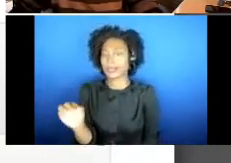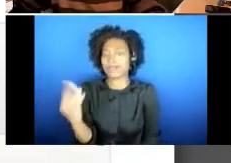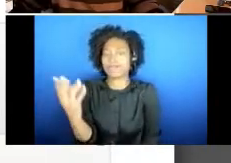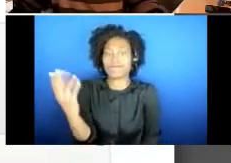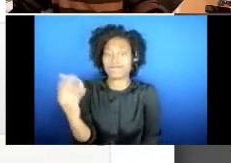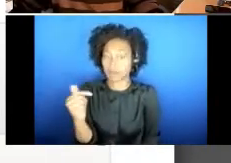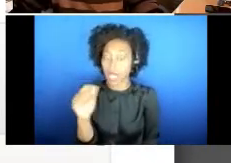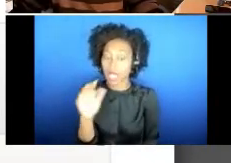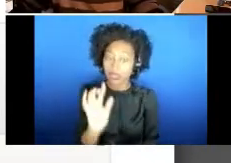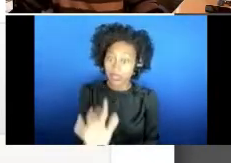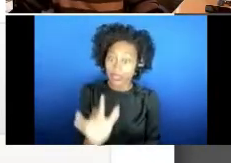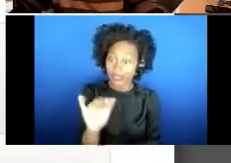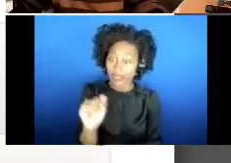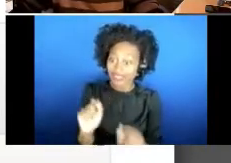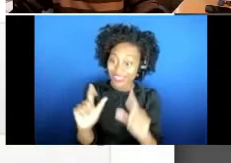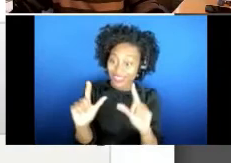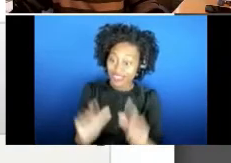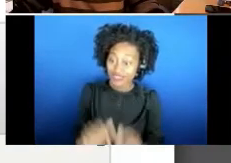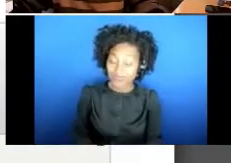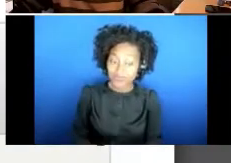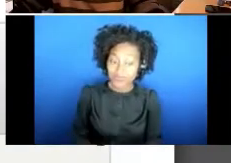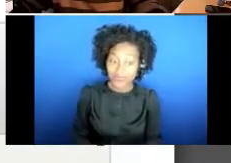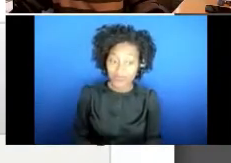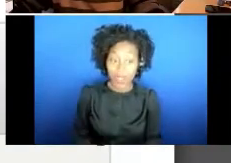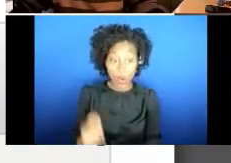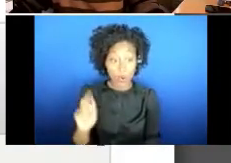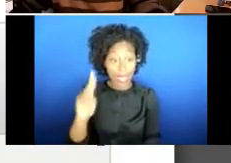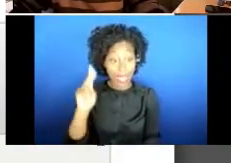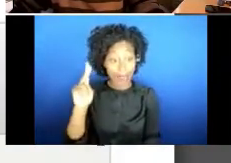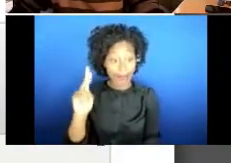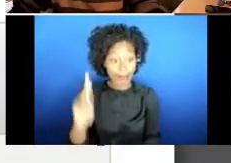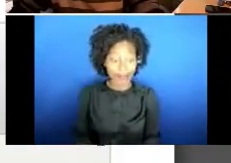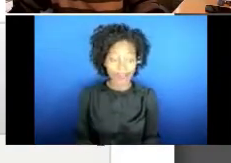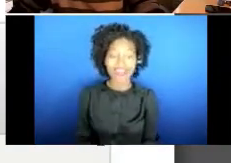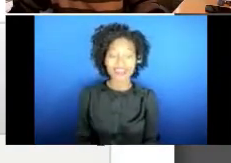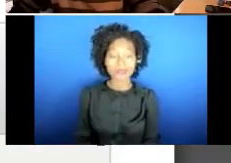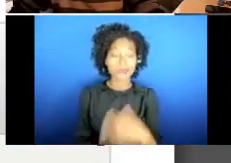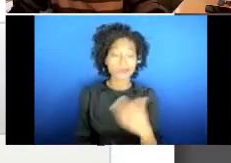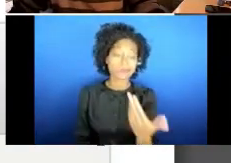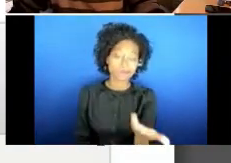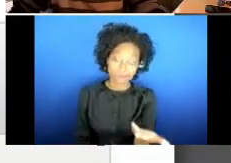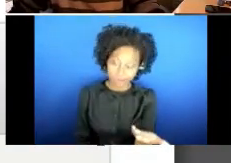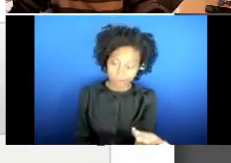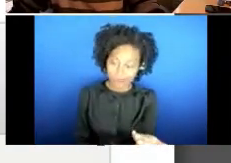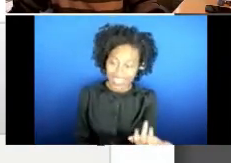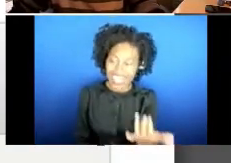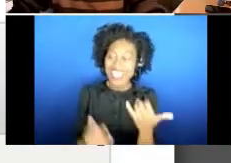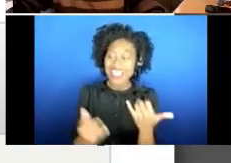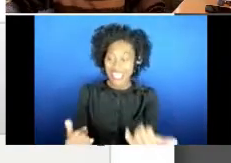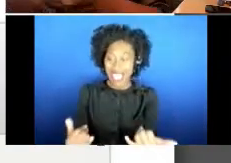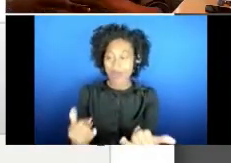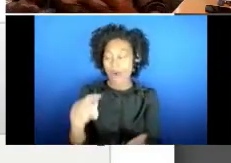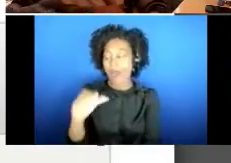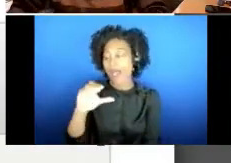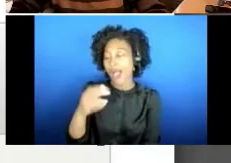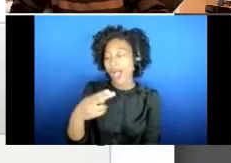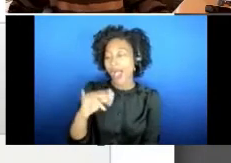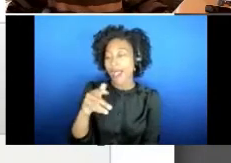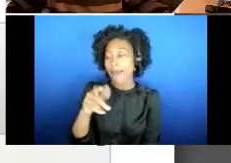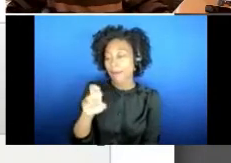section. I click OK. And so a hyperlink is created to go to an external link.